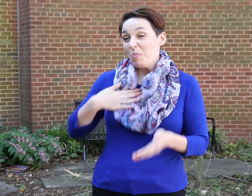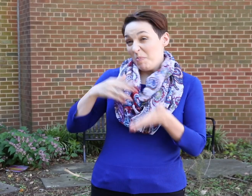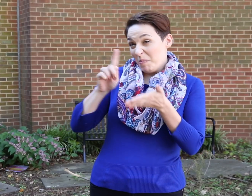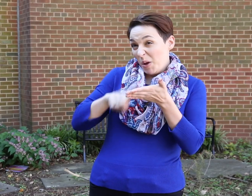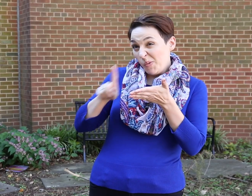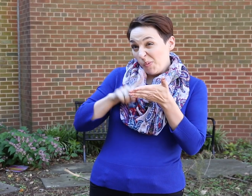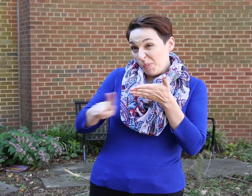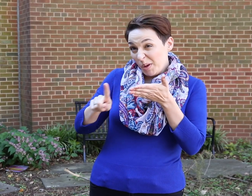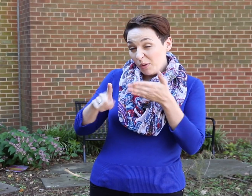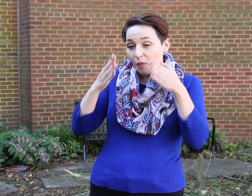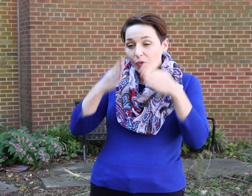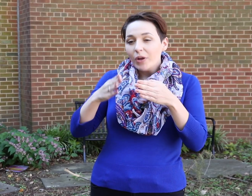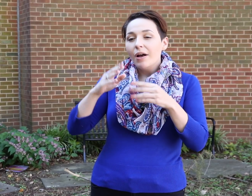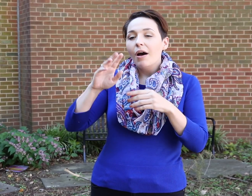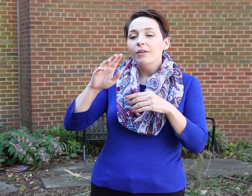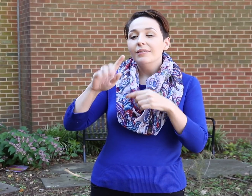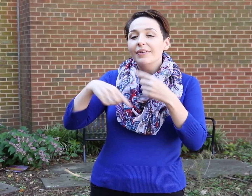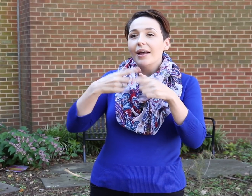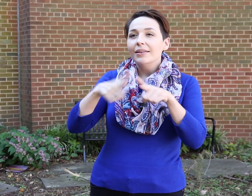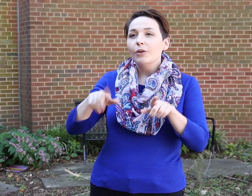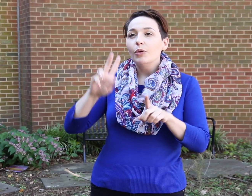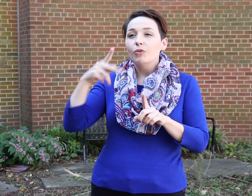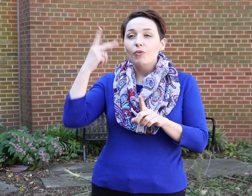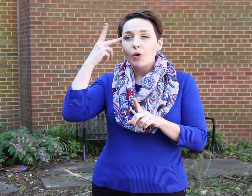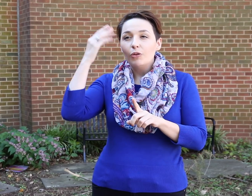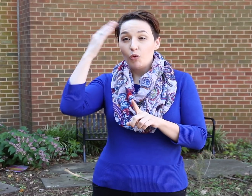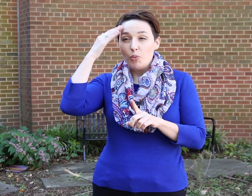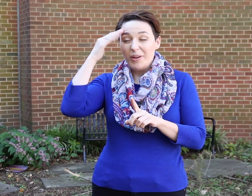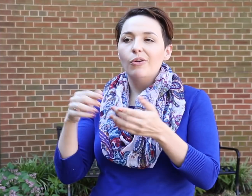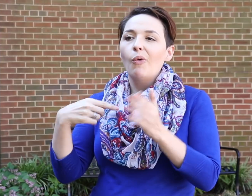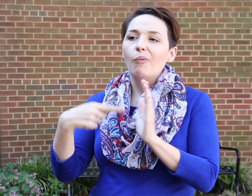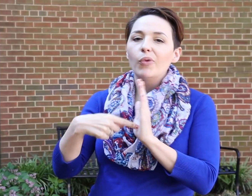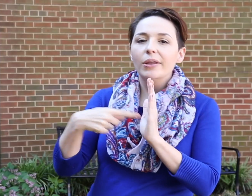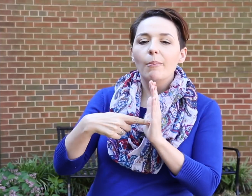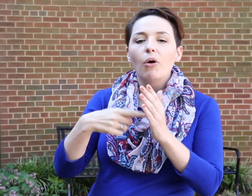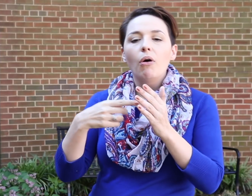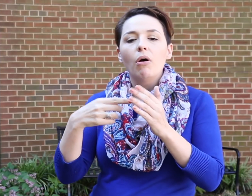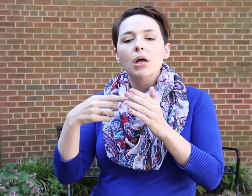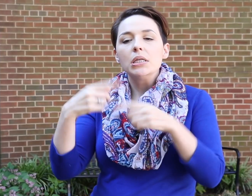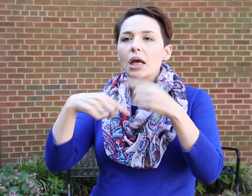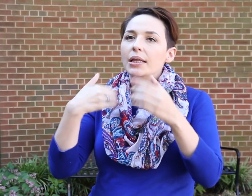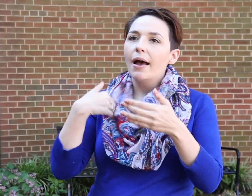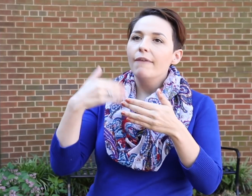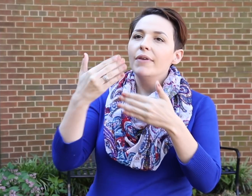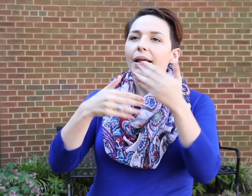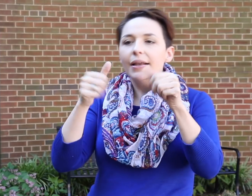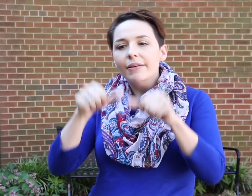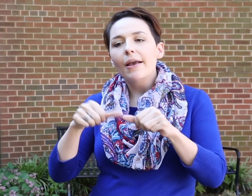My research focuses on sign language phonological awareness. For example, signs have handshapes,